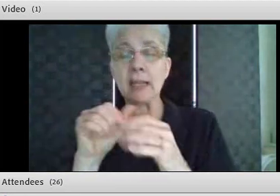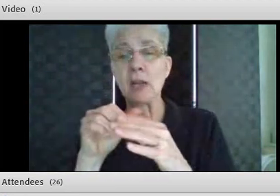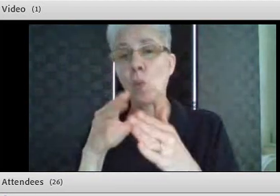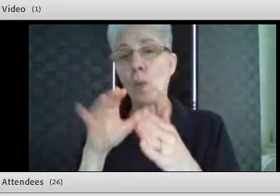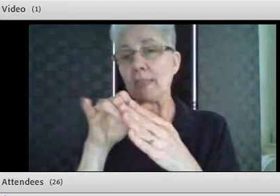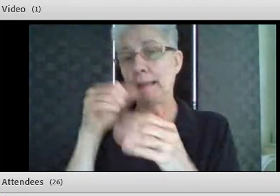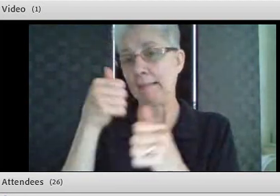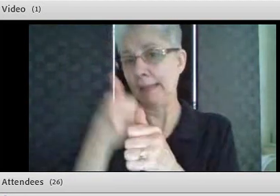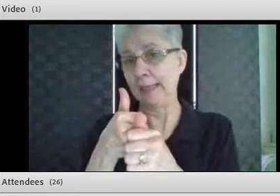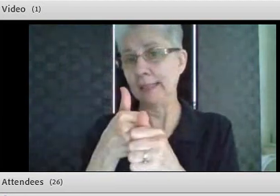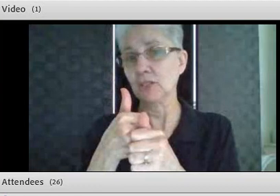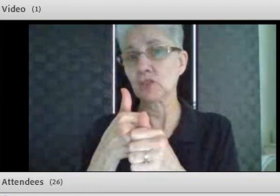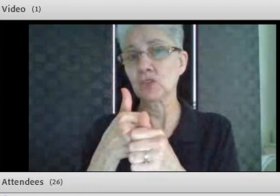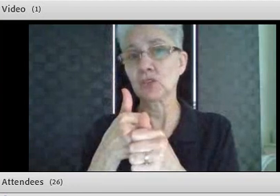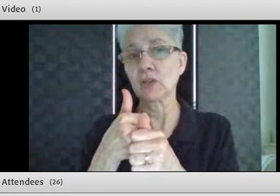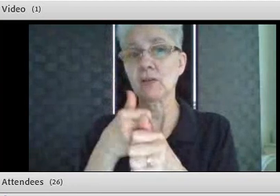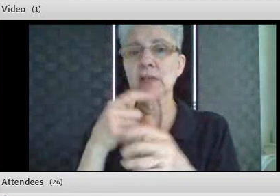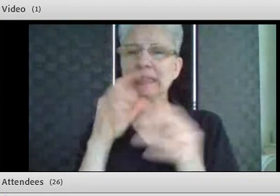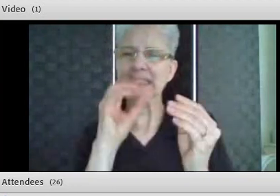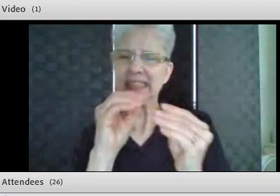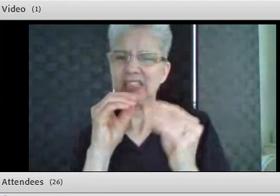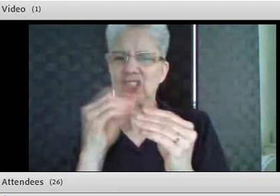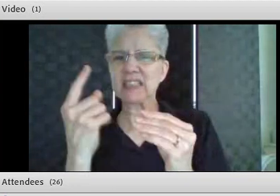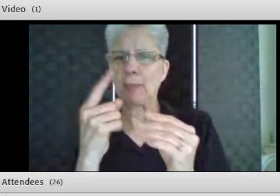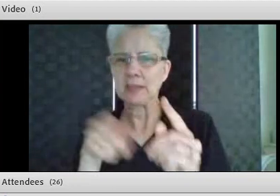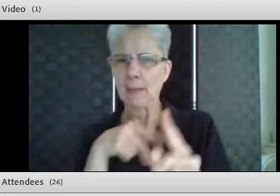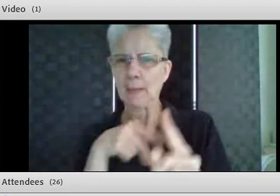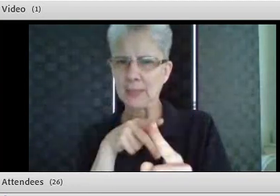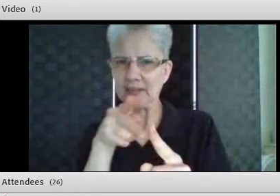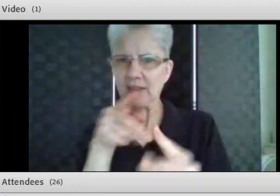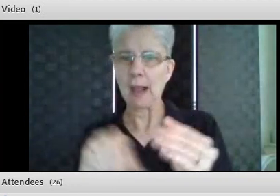where you can experiment with music and play with it